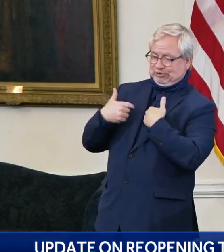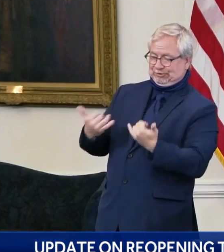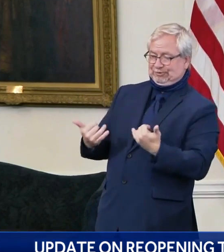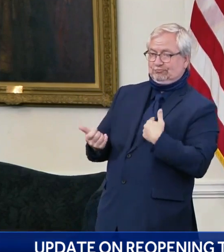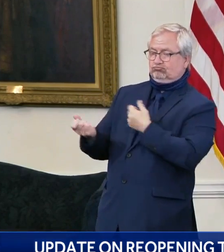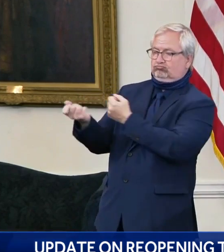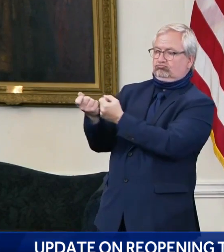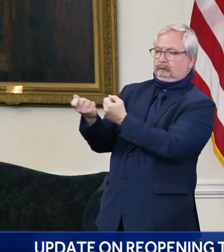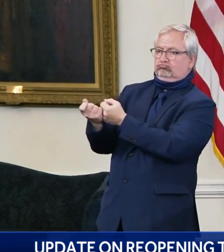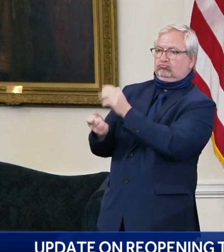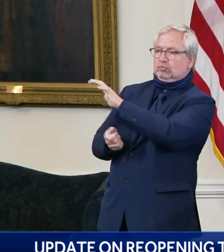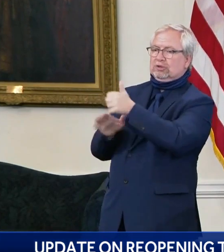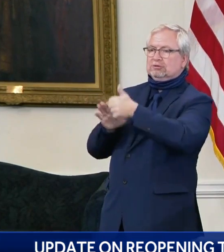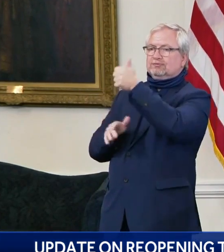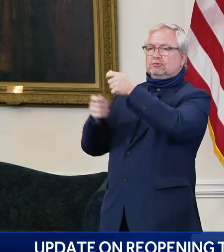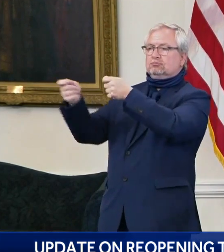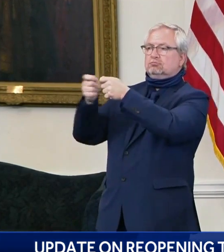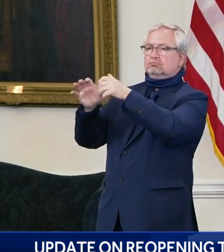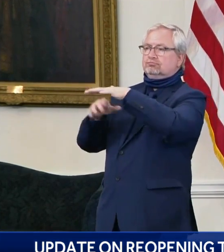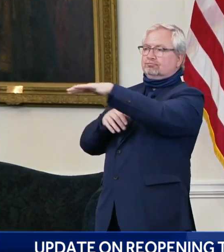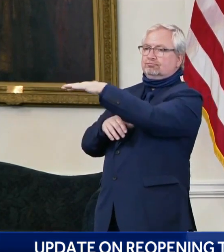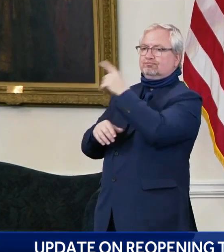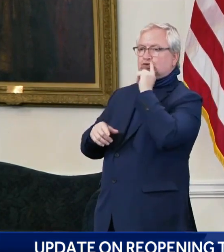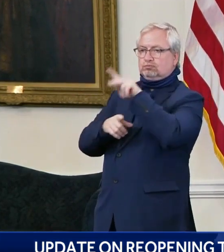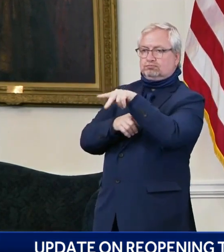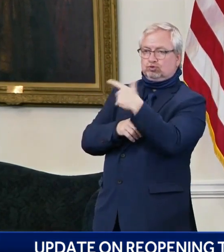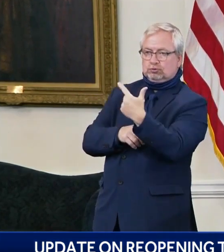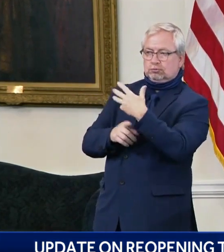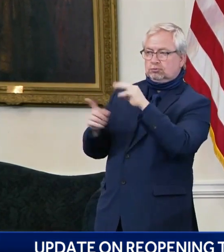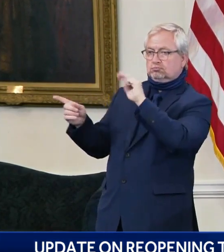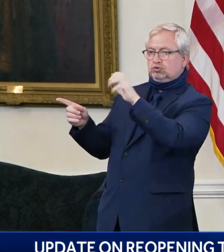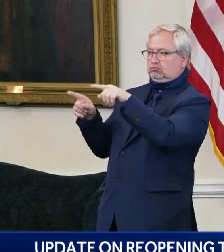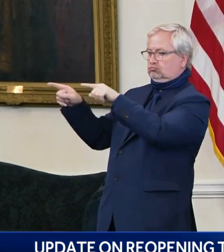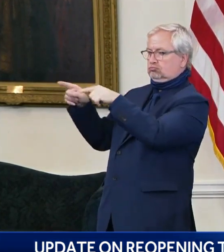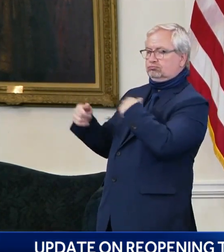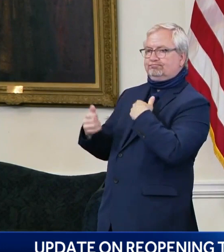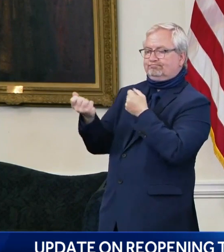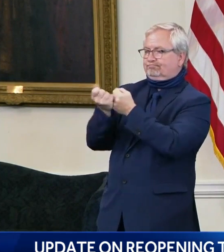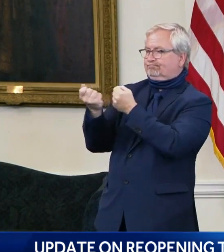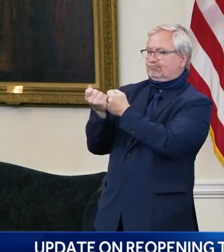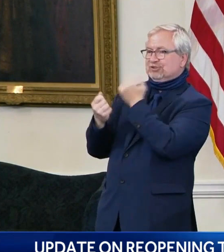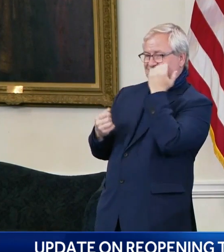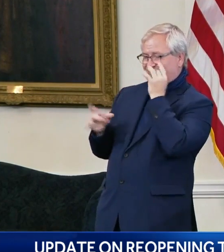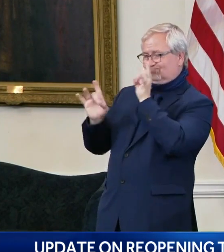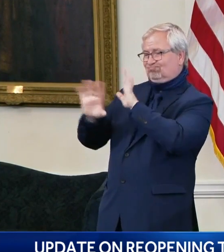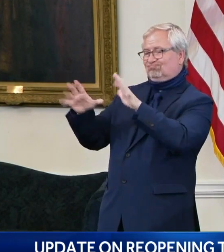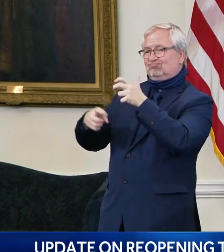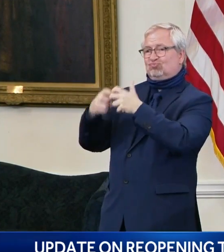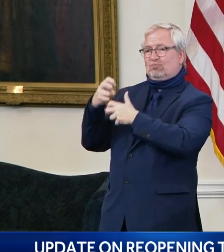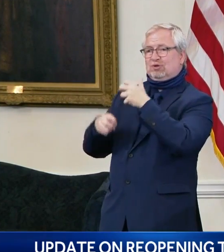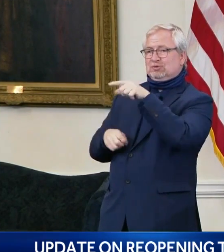WE ARE GOING TO DO EVERYTHING WE CAN TO ASSIST COUNTY EXECUTIVE’S.